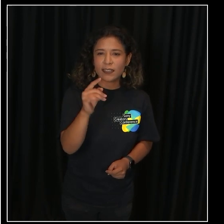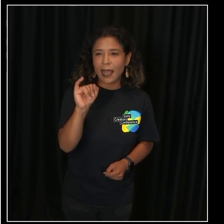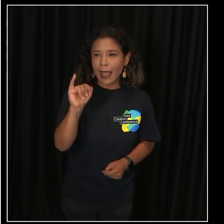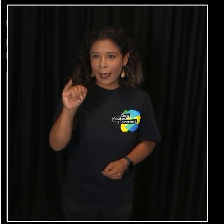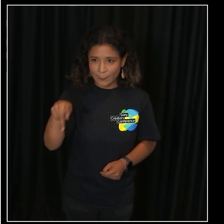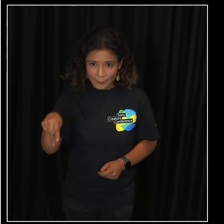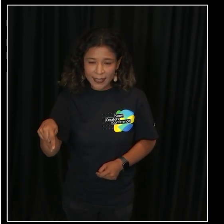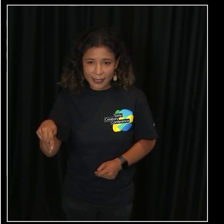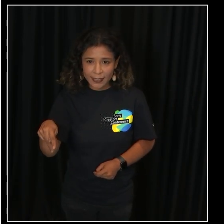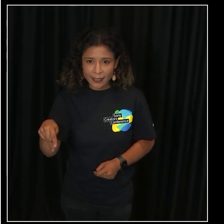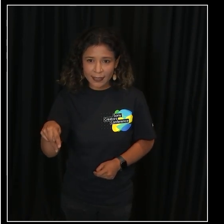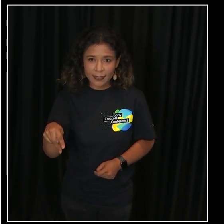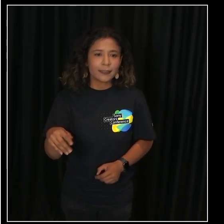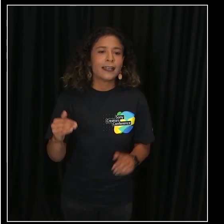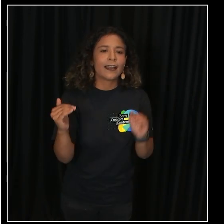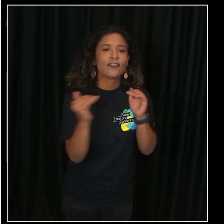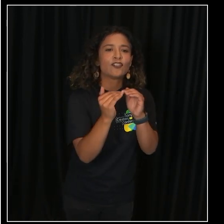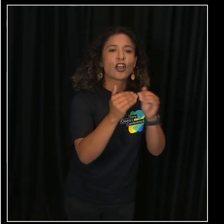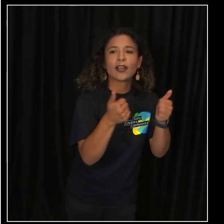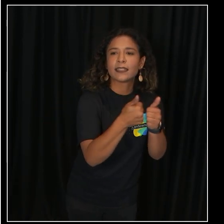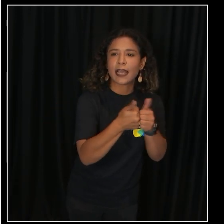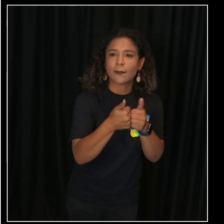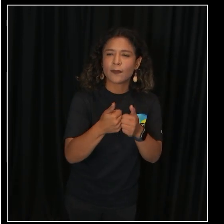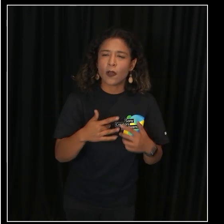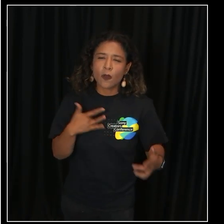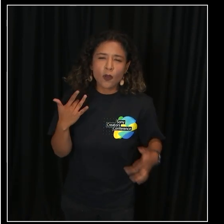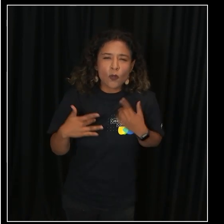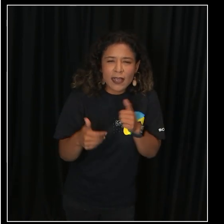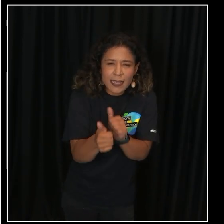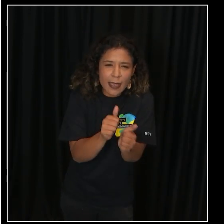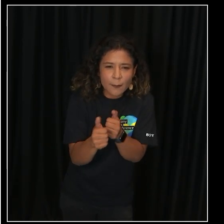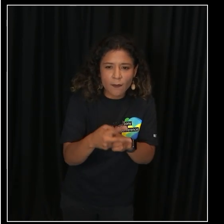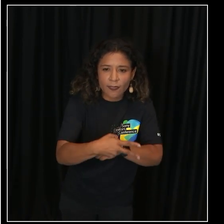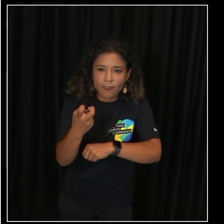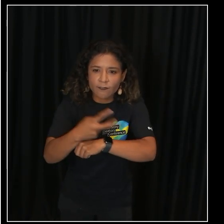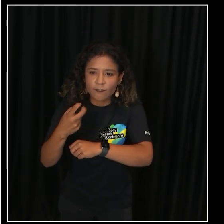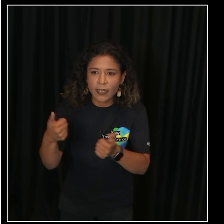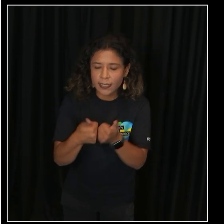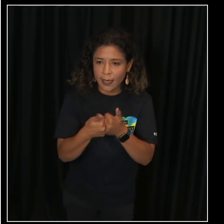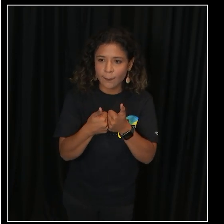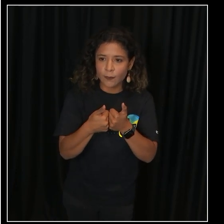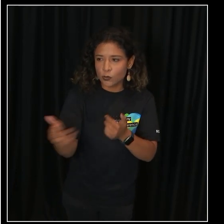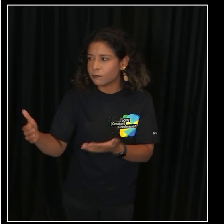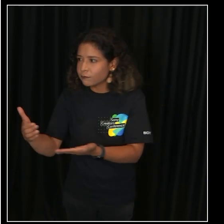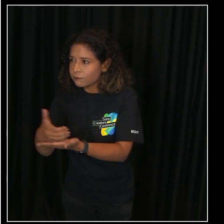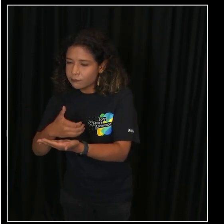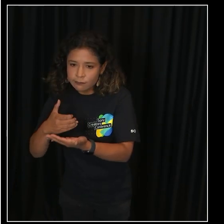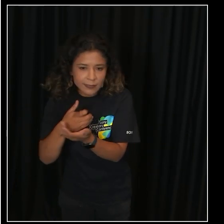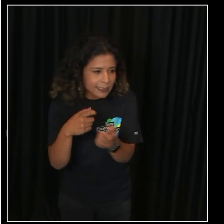It's a thrilling competitive heist game and the goal is to become a next gen thief and assemble your crew. And as part of assembling your crew,